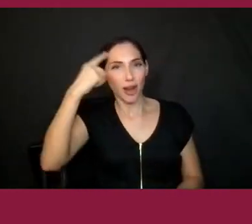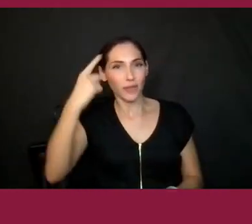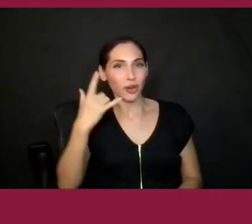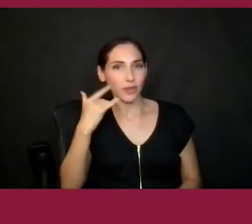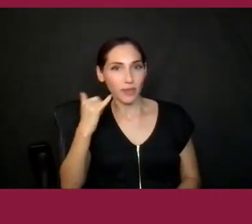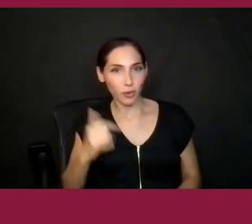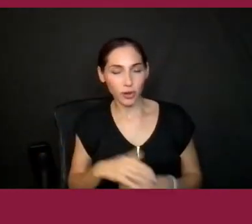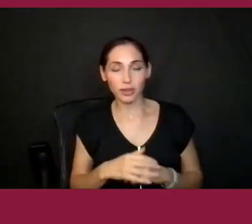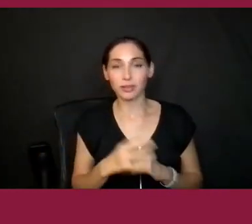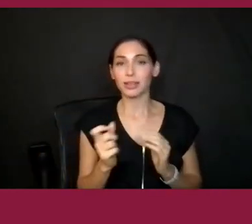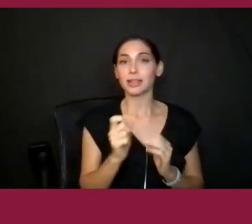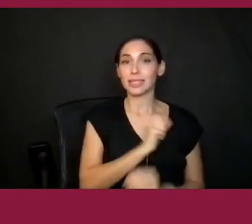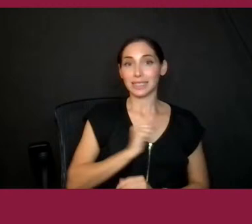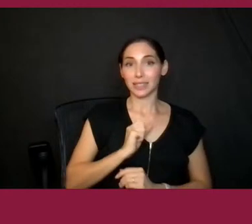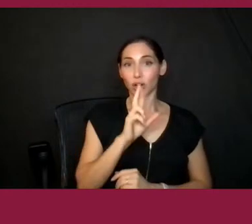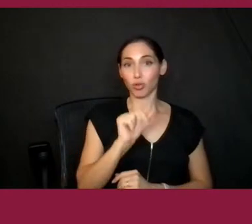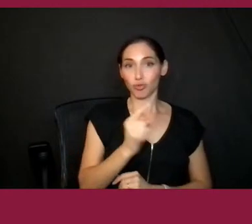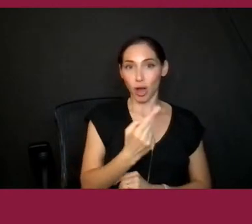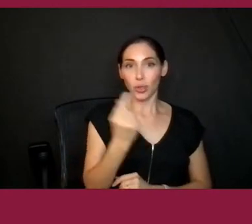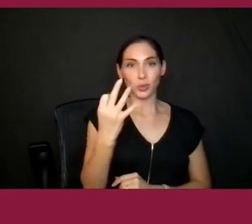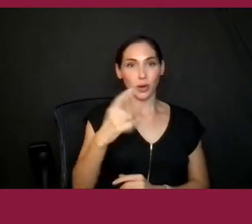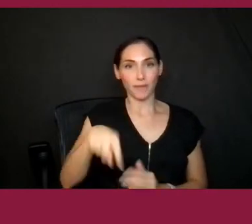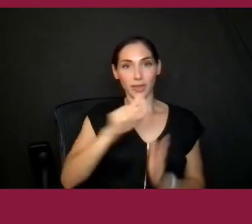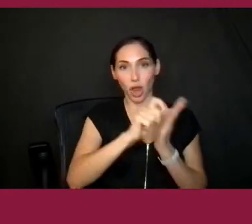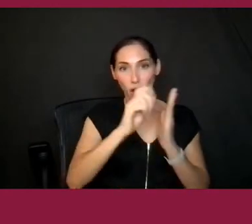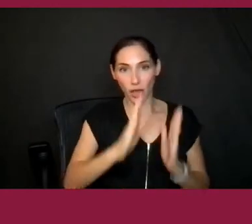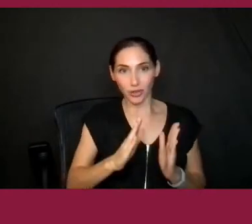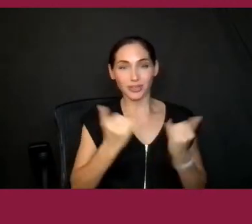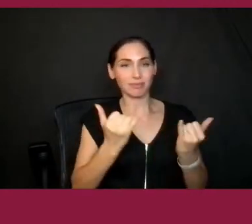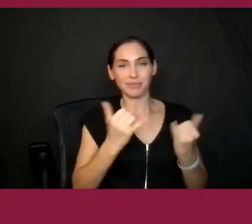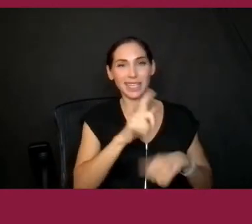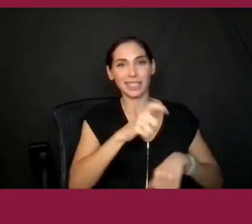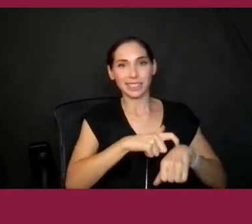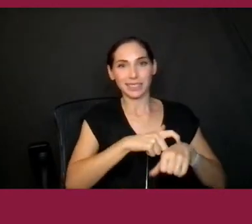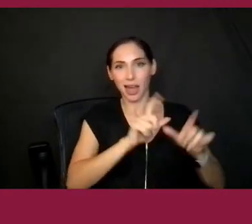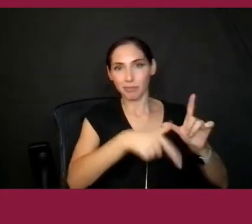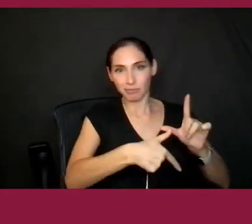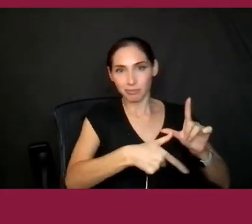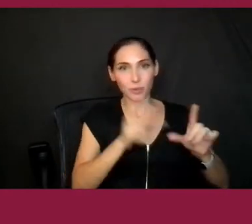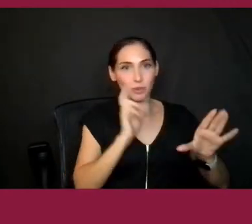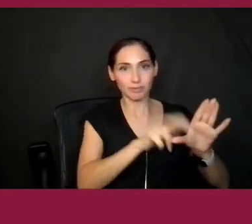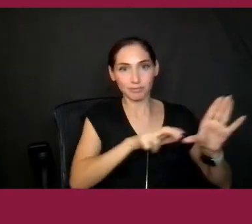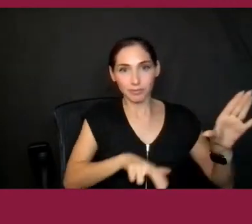He's termed out next year. Senator, Assemblymember Soria is, um,